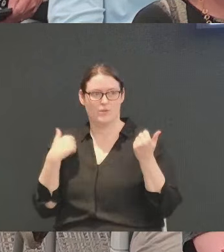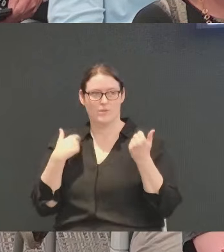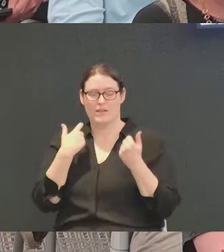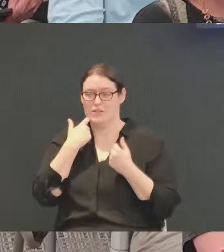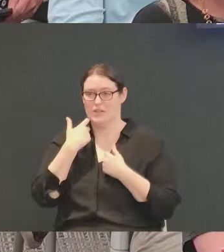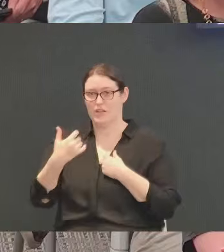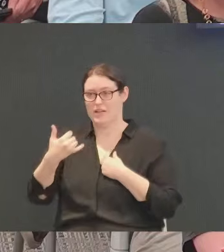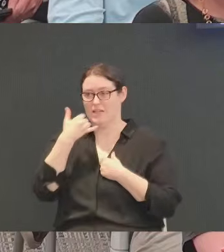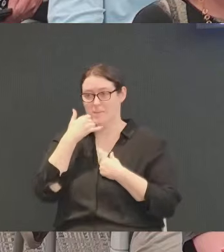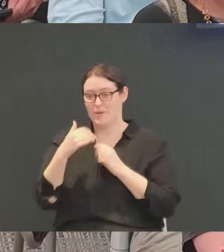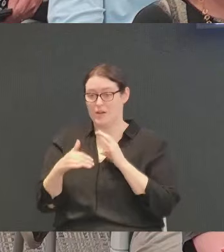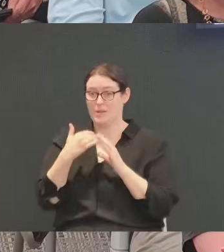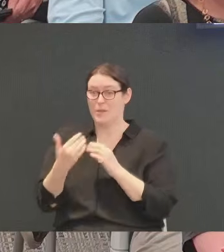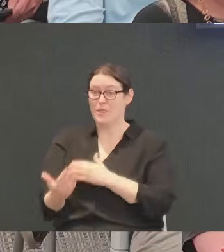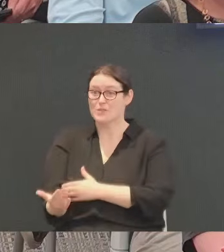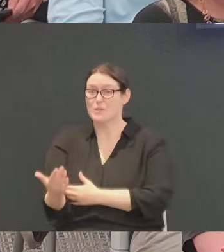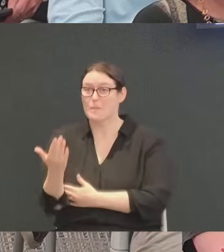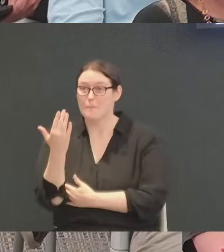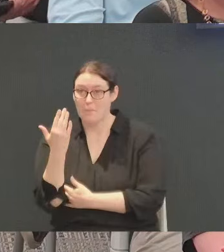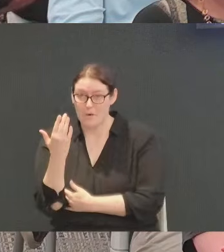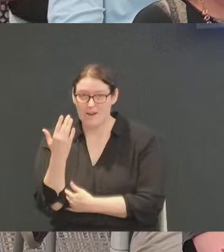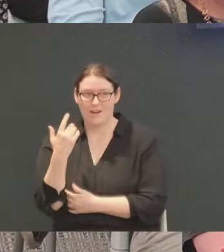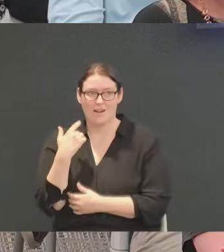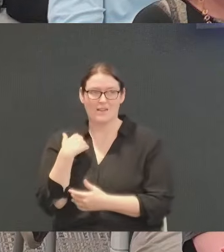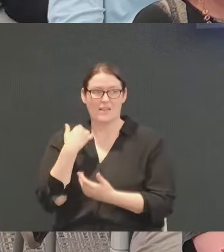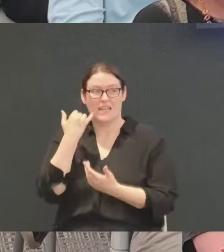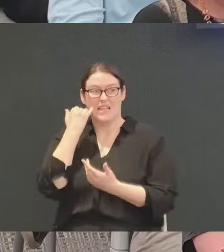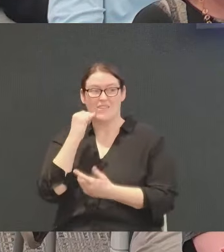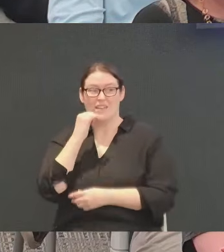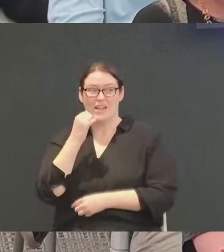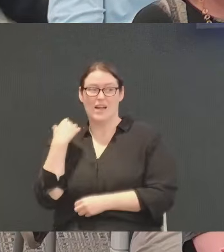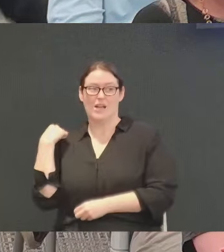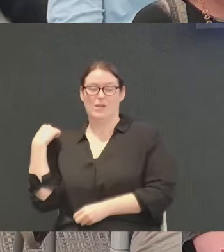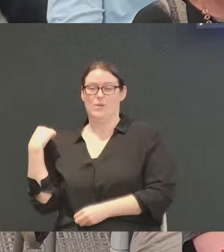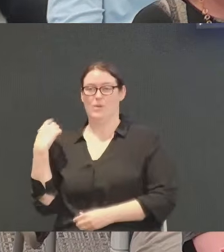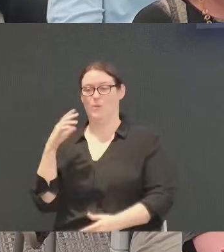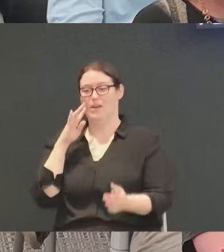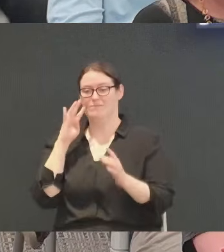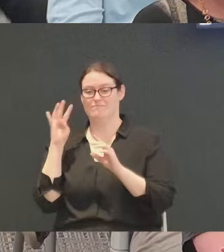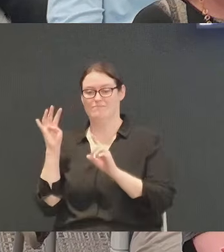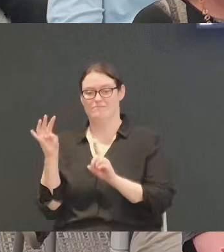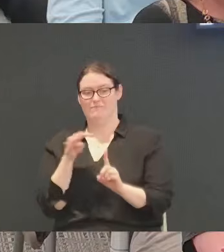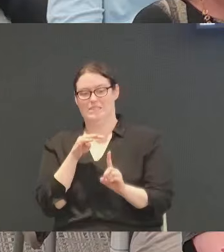an email this morning, but in the off chance that it's not, we want to bring our issue to